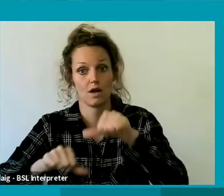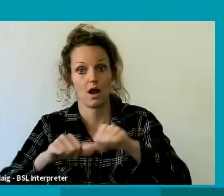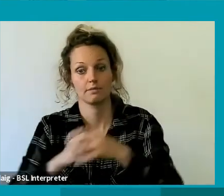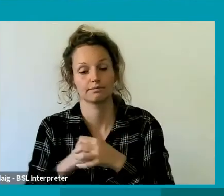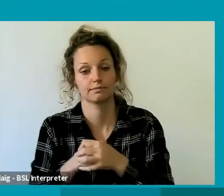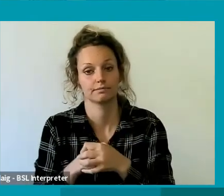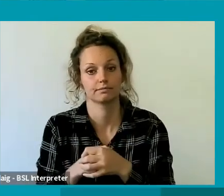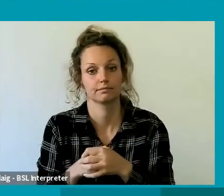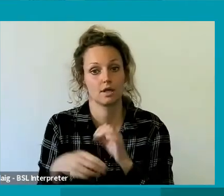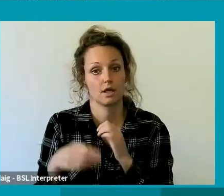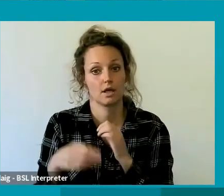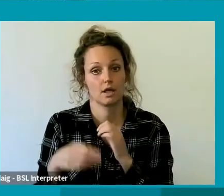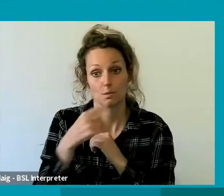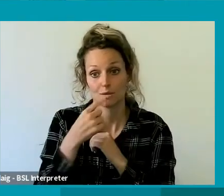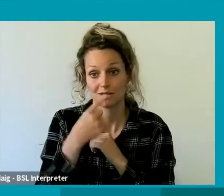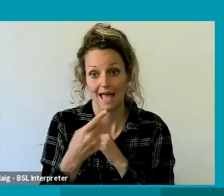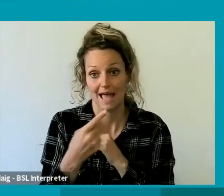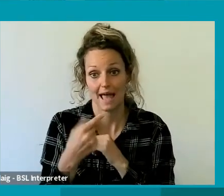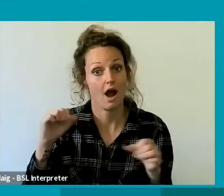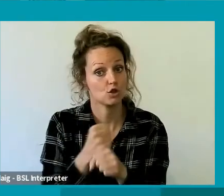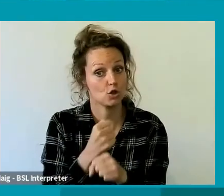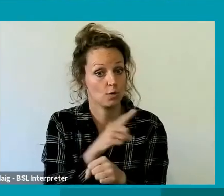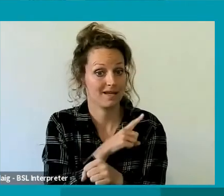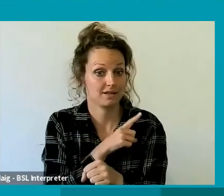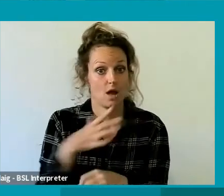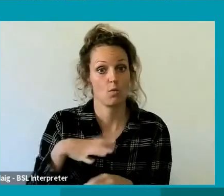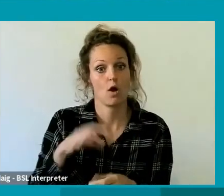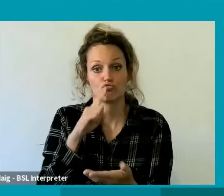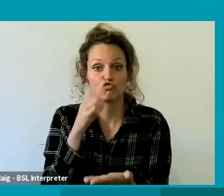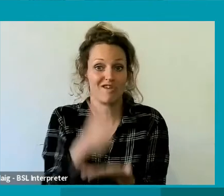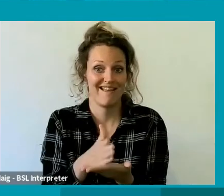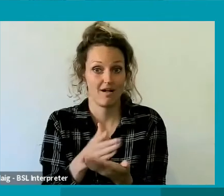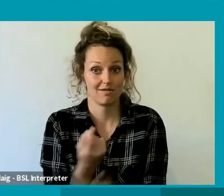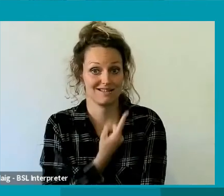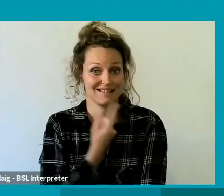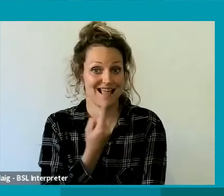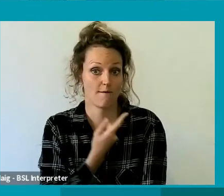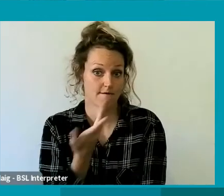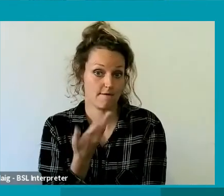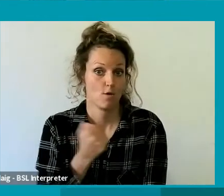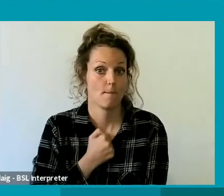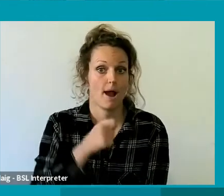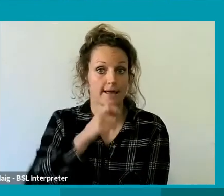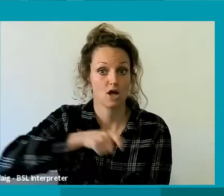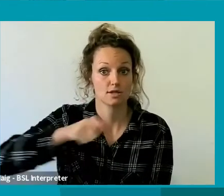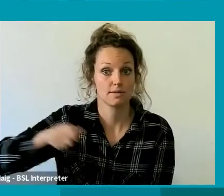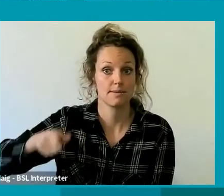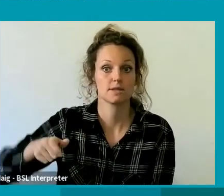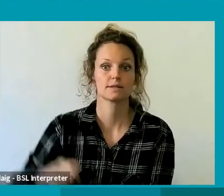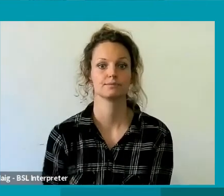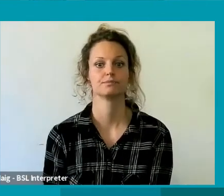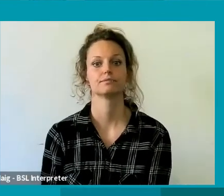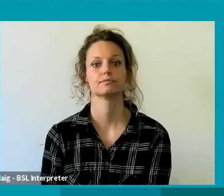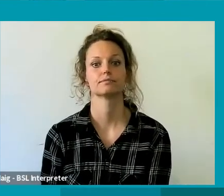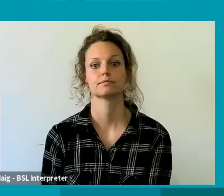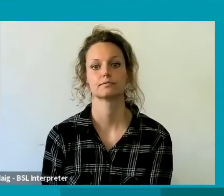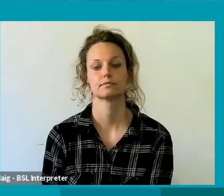I do because I need to be more authentic me for my customers. UM, Lahoud, actually I want to indicate